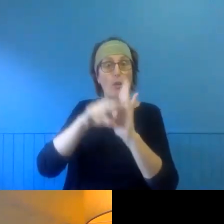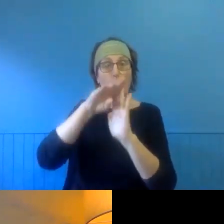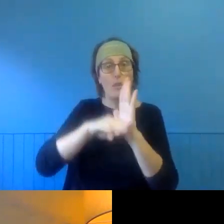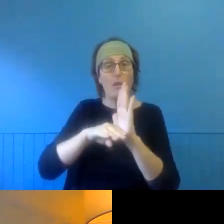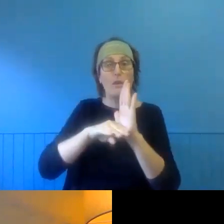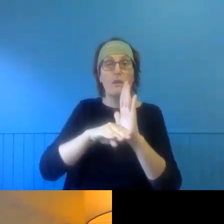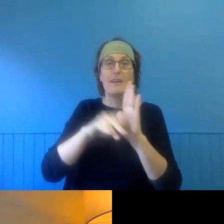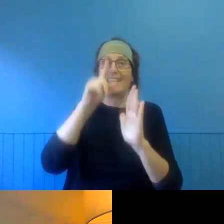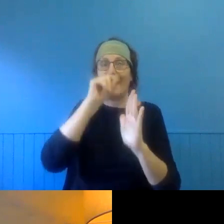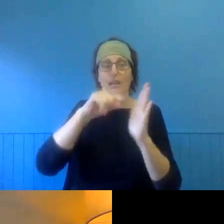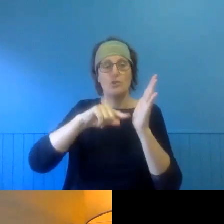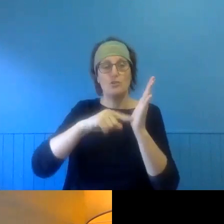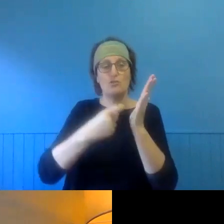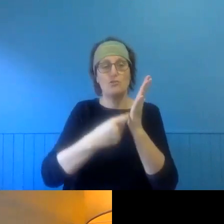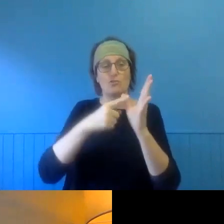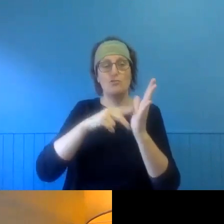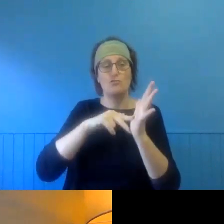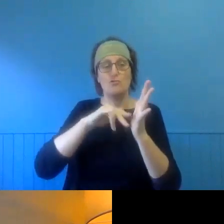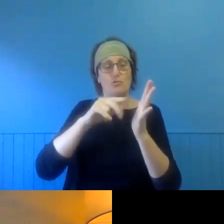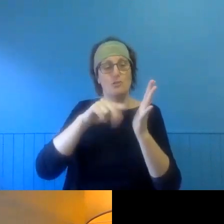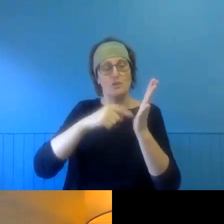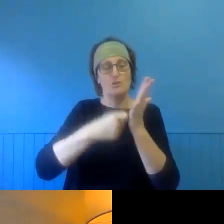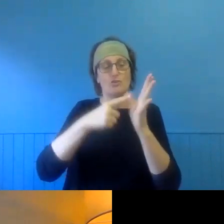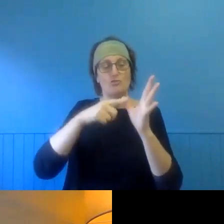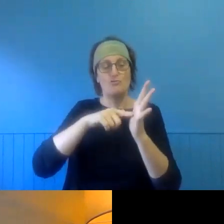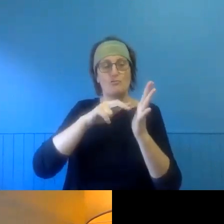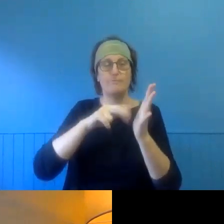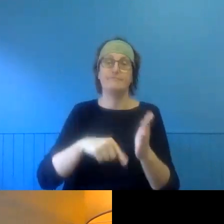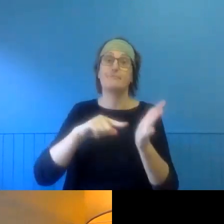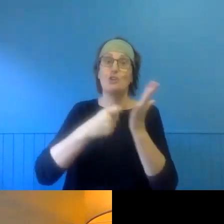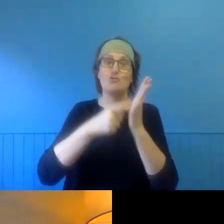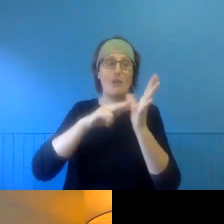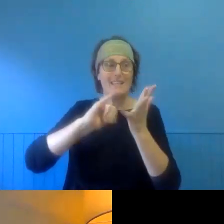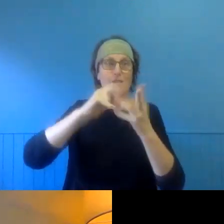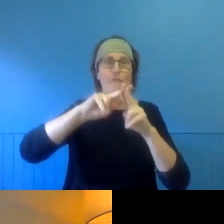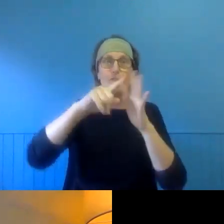protocols are transferable to culturally and linguistically